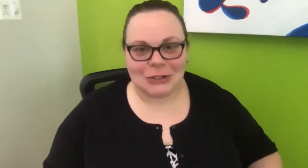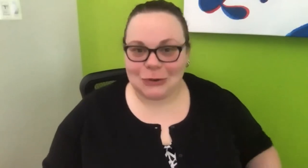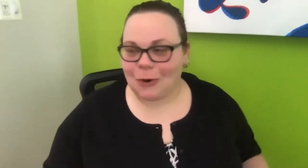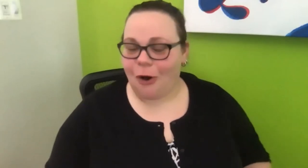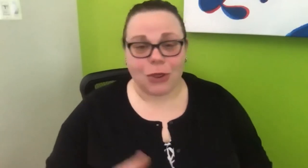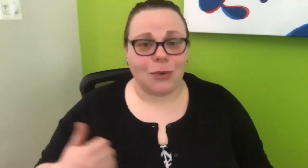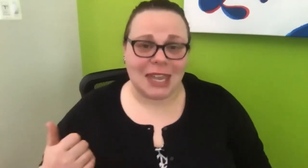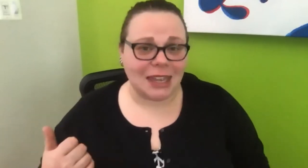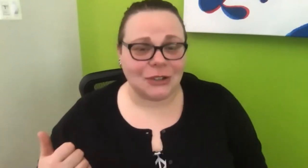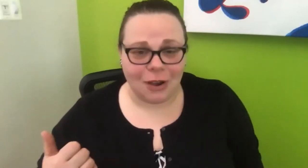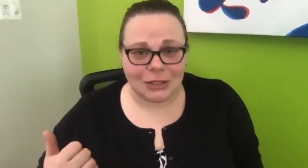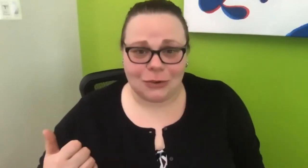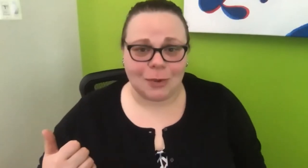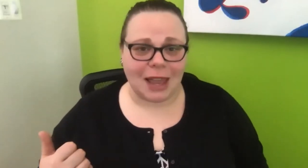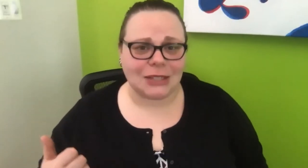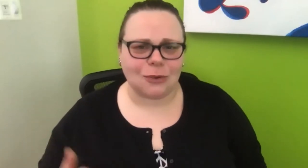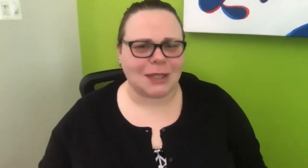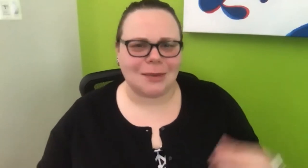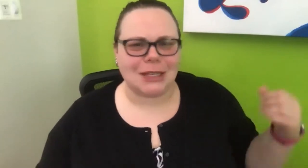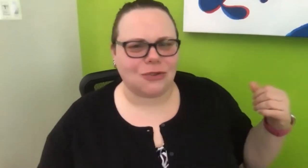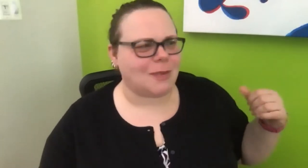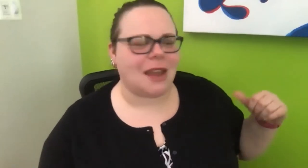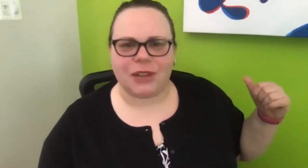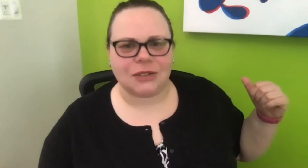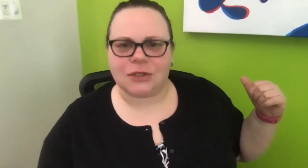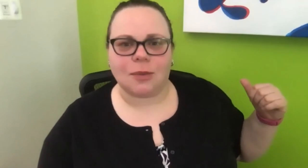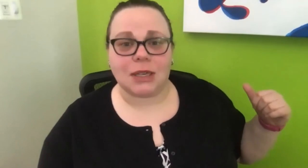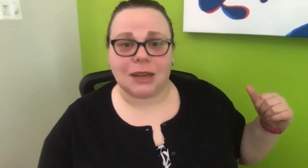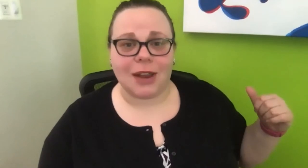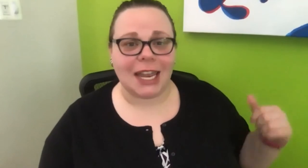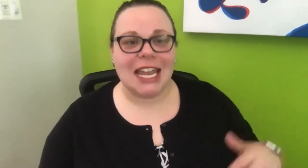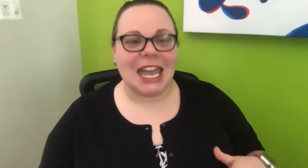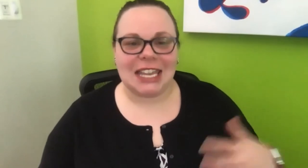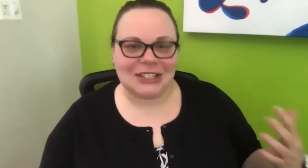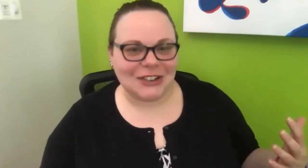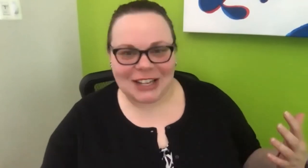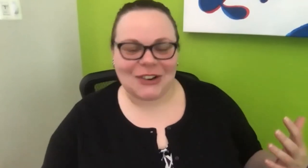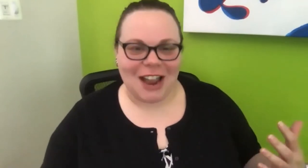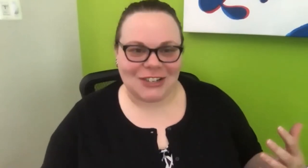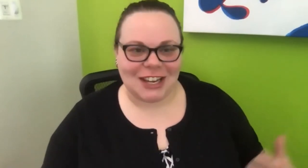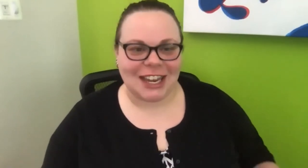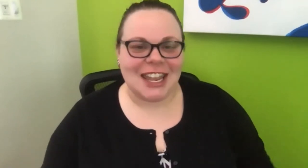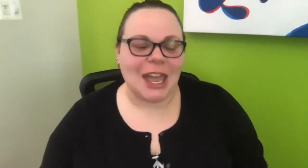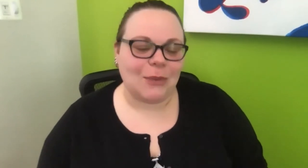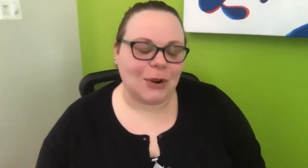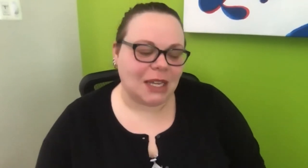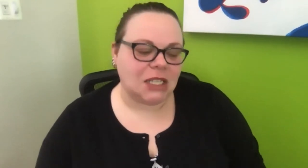three kids are on a Zoom classroom, and somebody’s streaming Netflix for some reason, right? And the internet’s crashing, and what are we going to do with this?